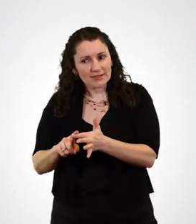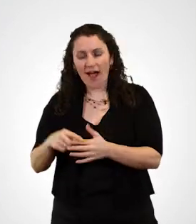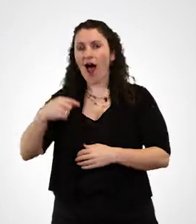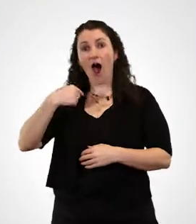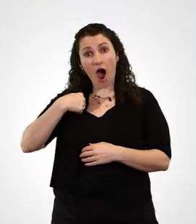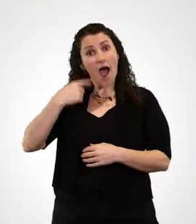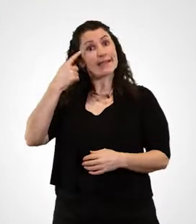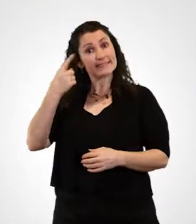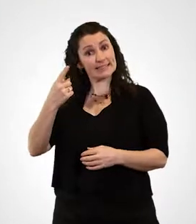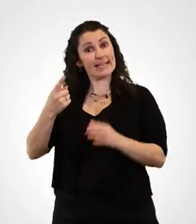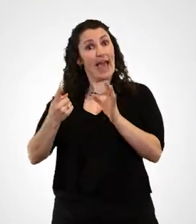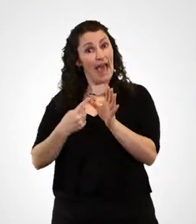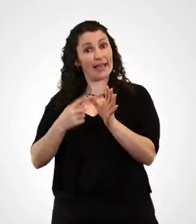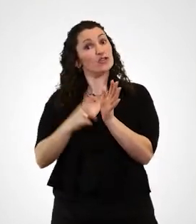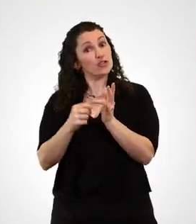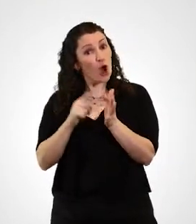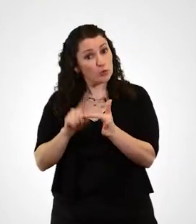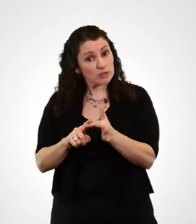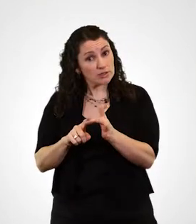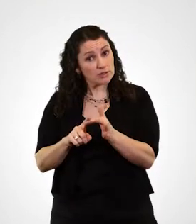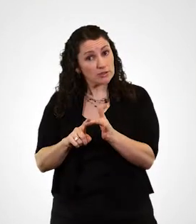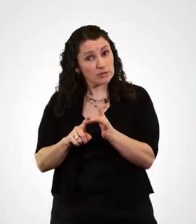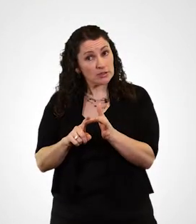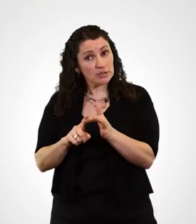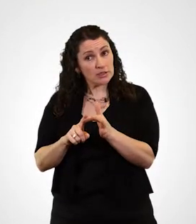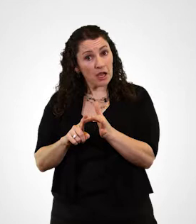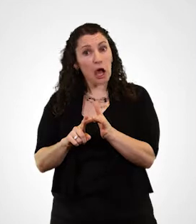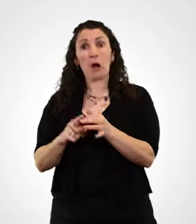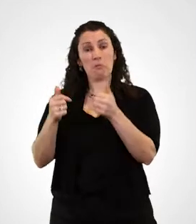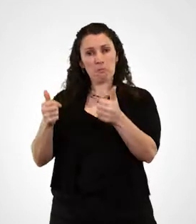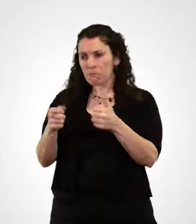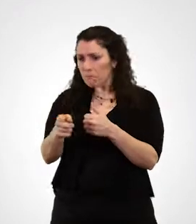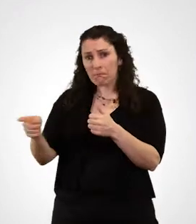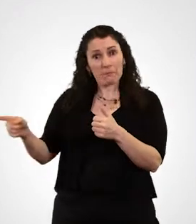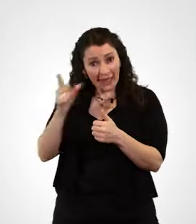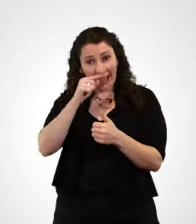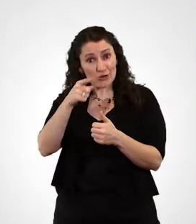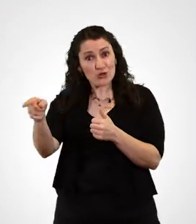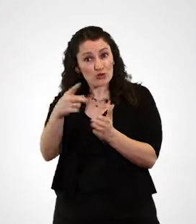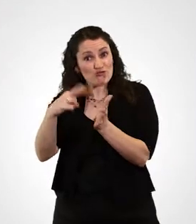I see a note. Very good. Who wants to read it first?